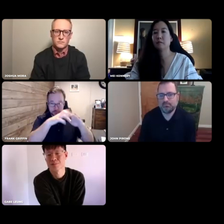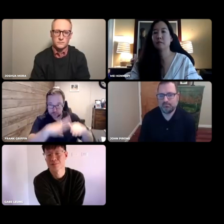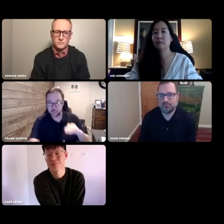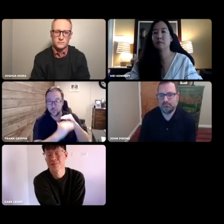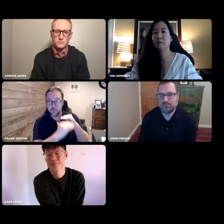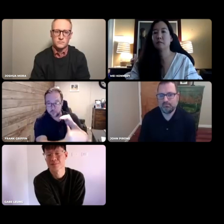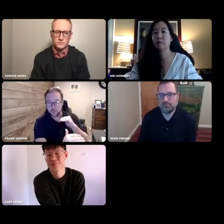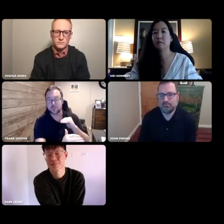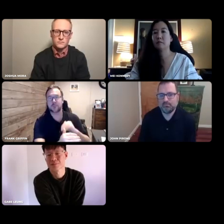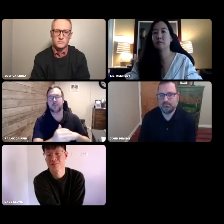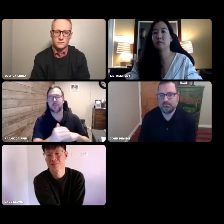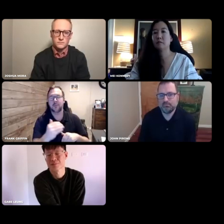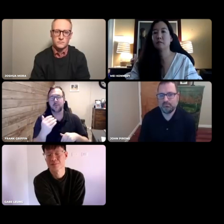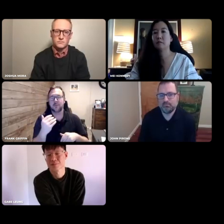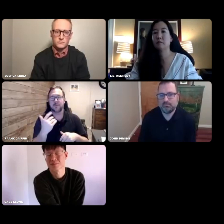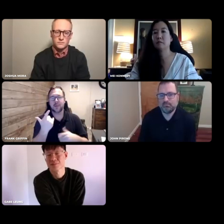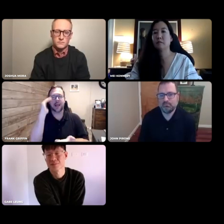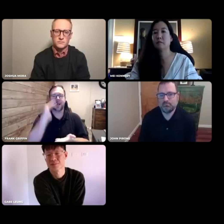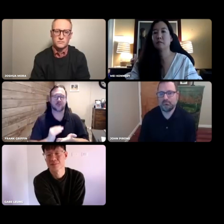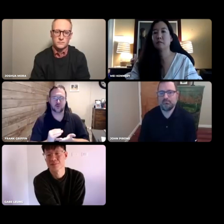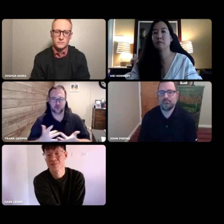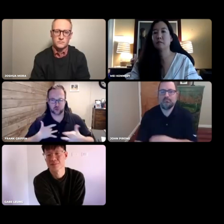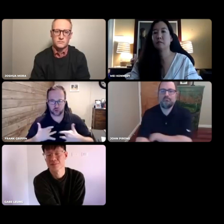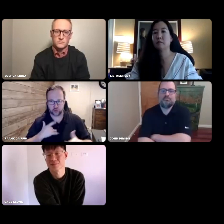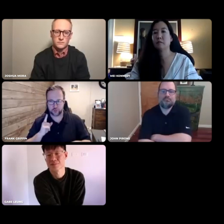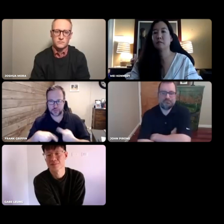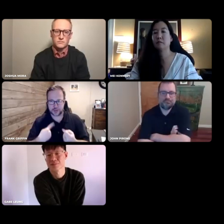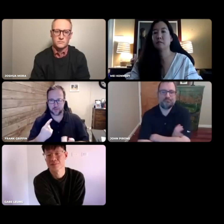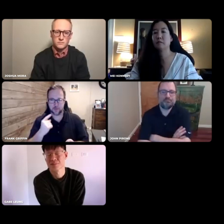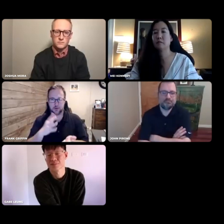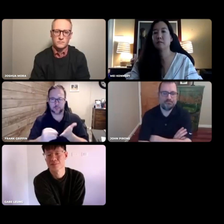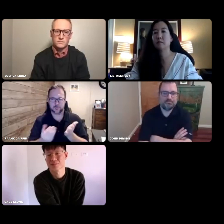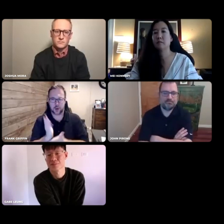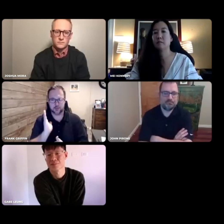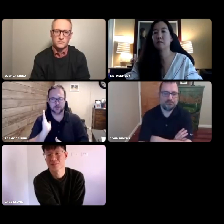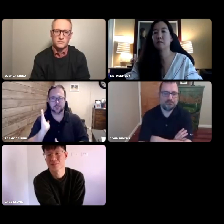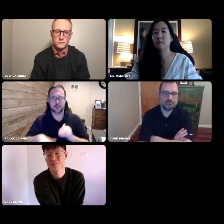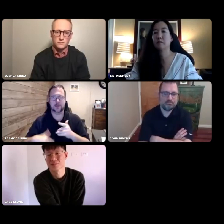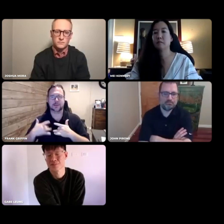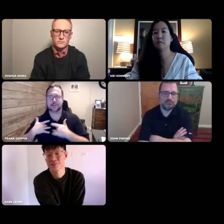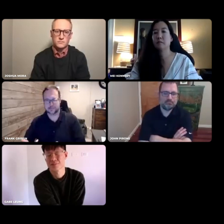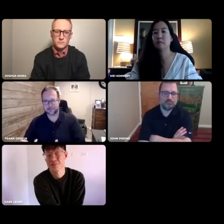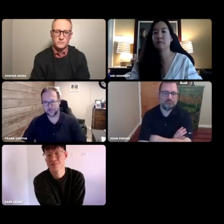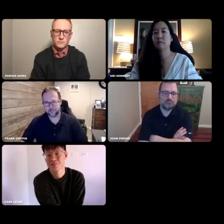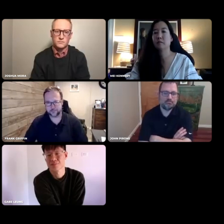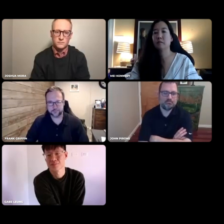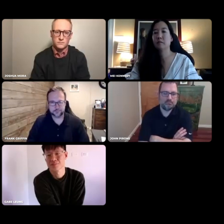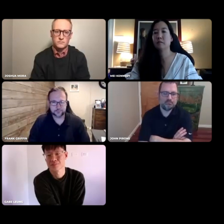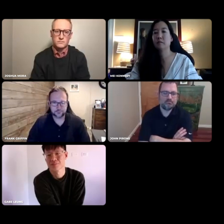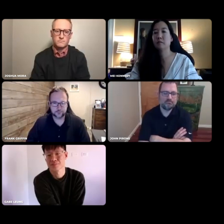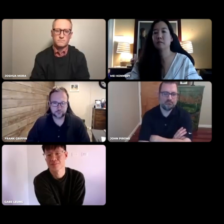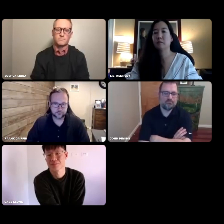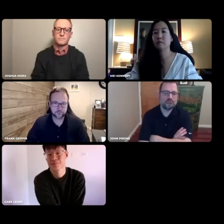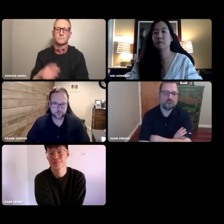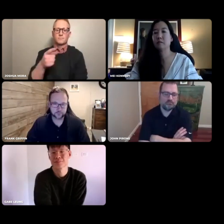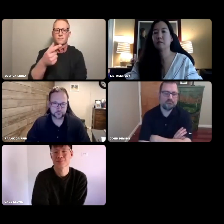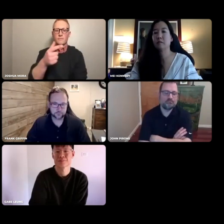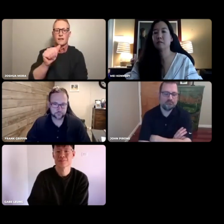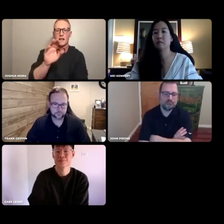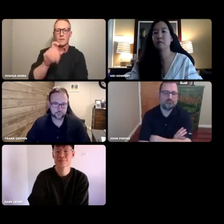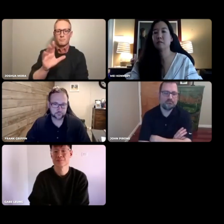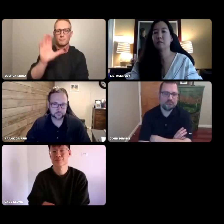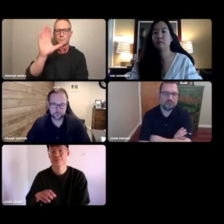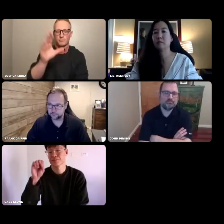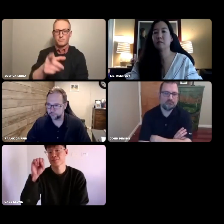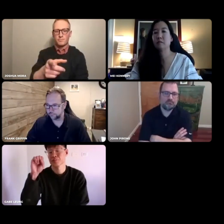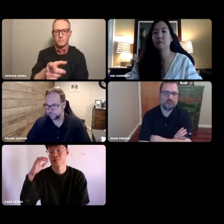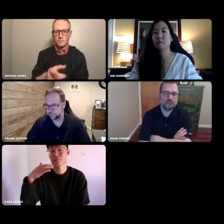I'm seeing the trend go that way with the flexibility, until things calm down.